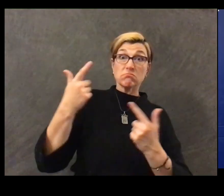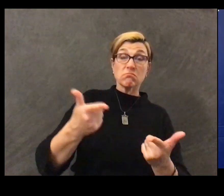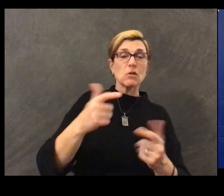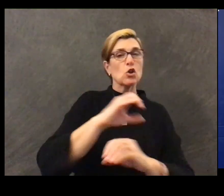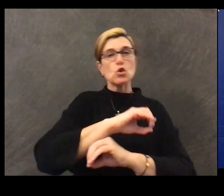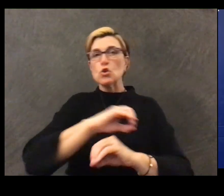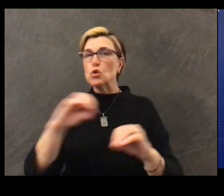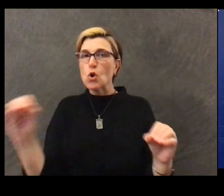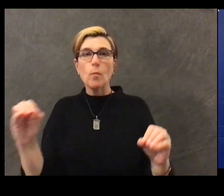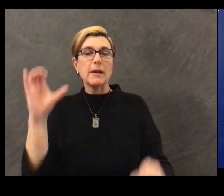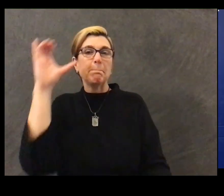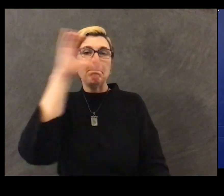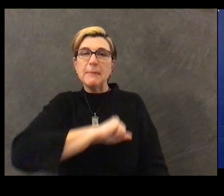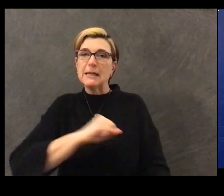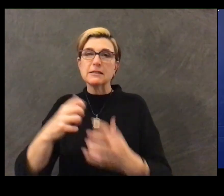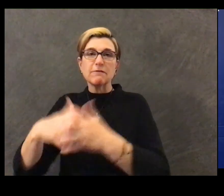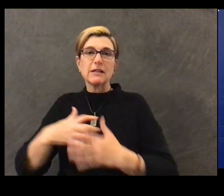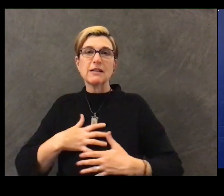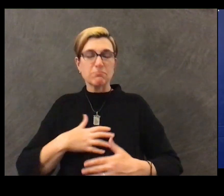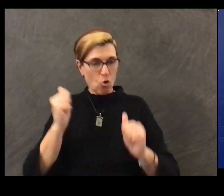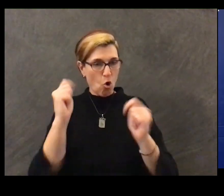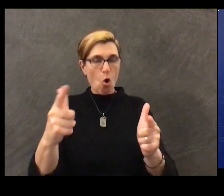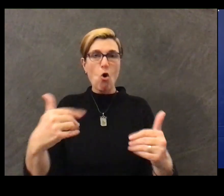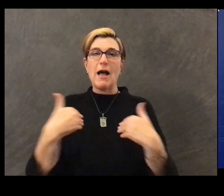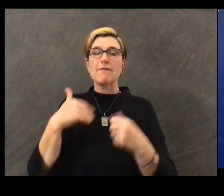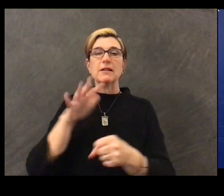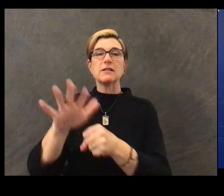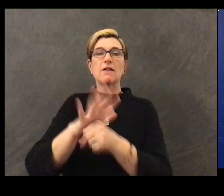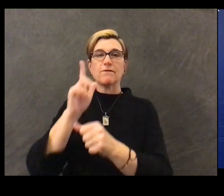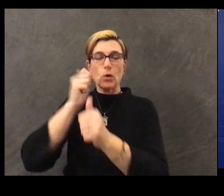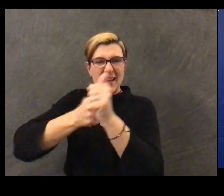workers a testament to every American putting mitigation principles into